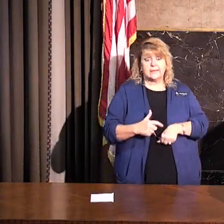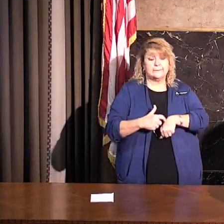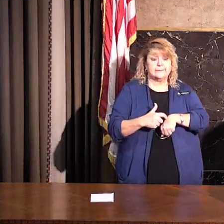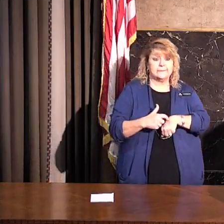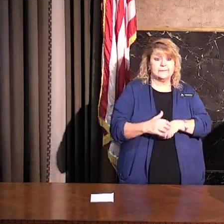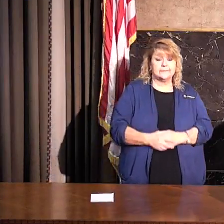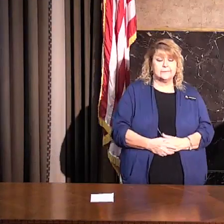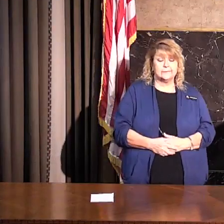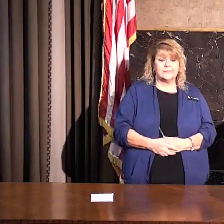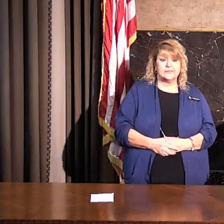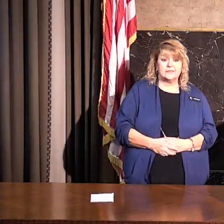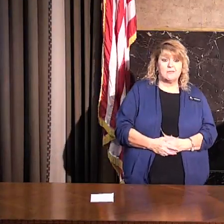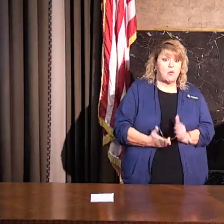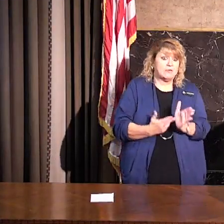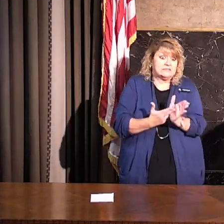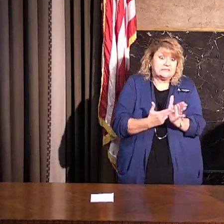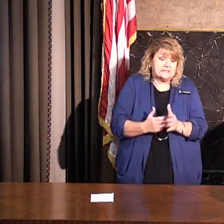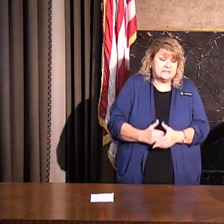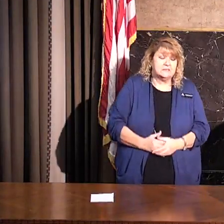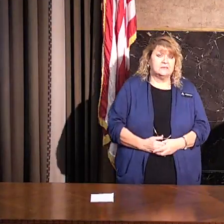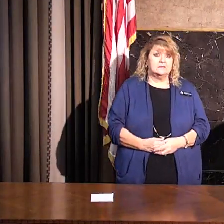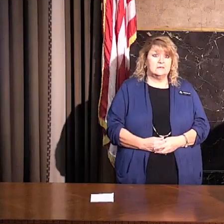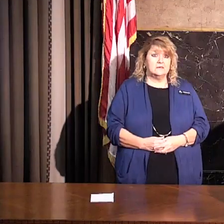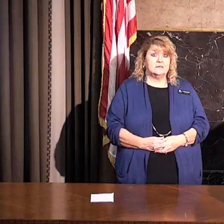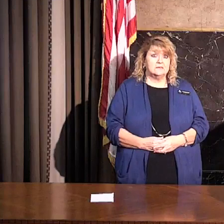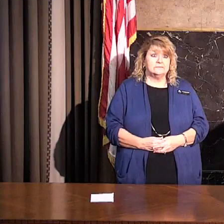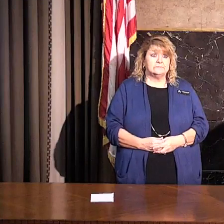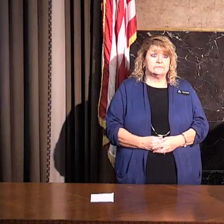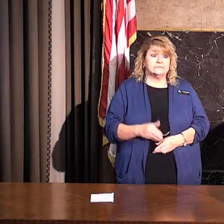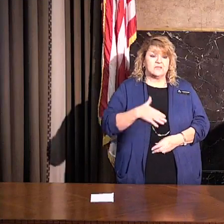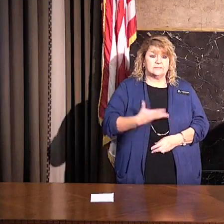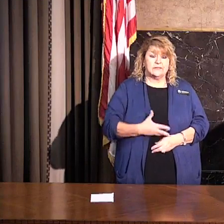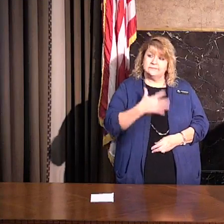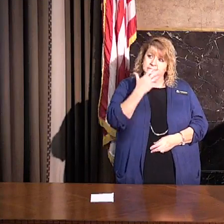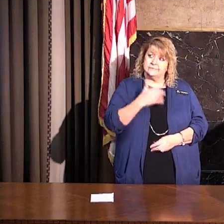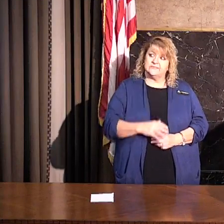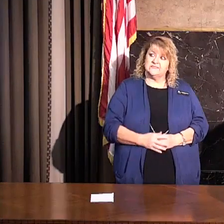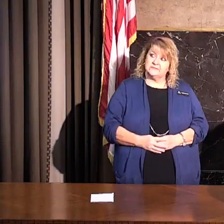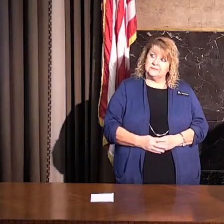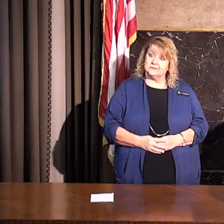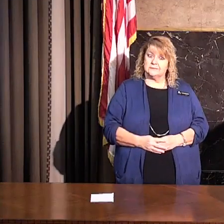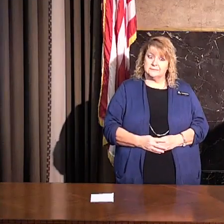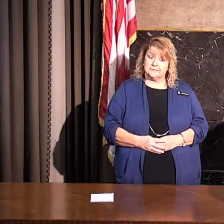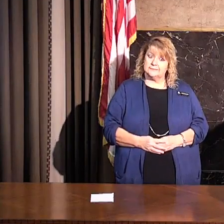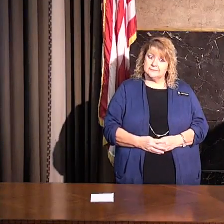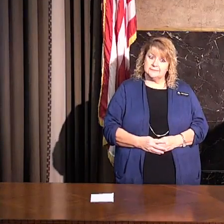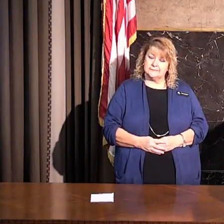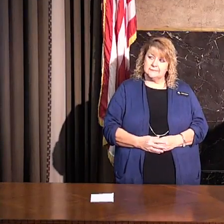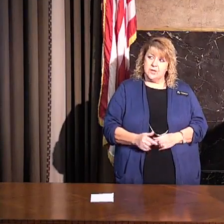quite frankly, we were very uh